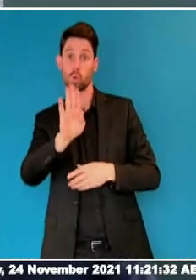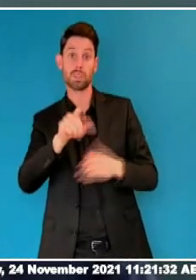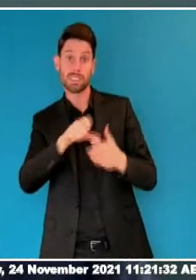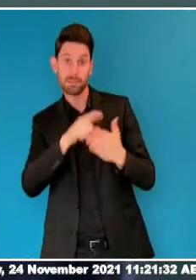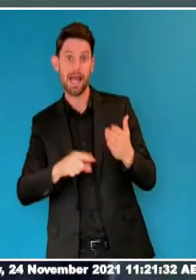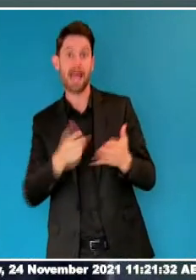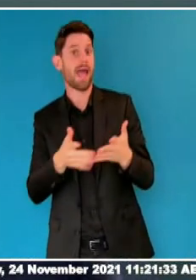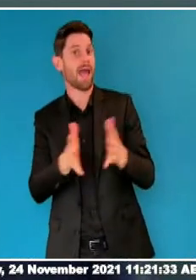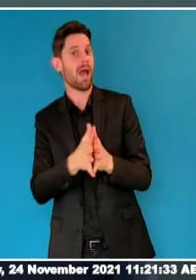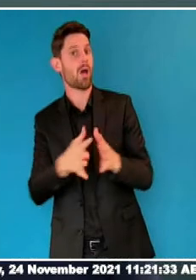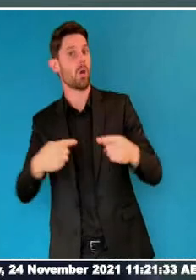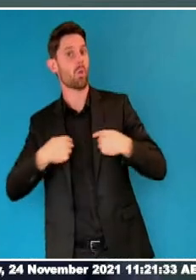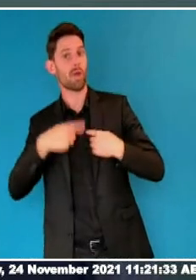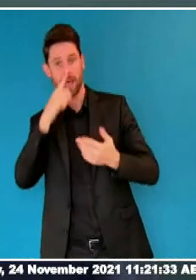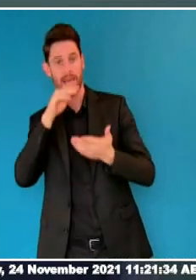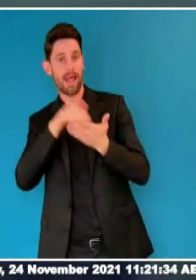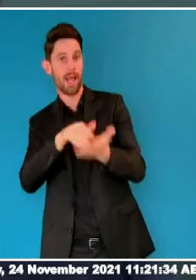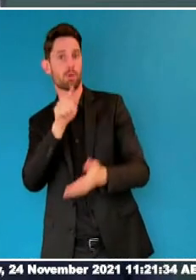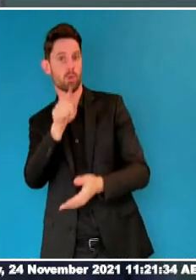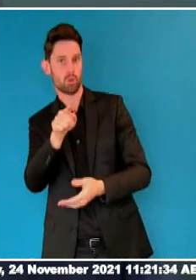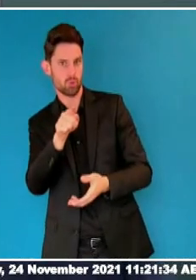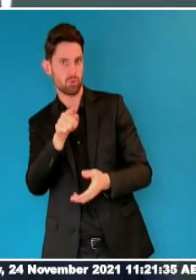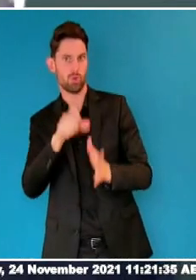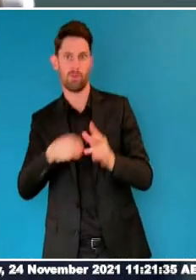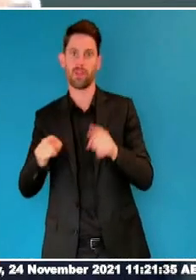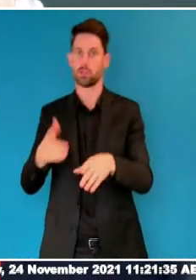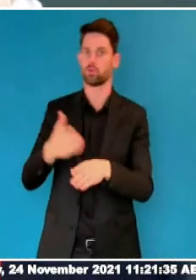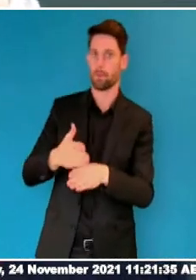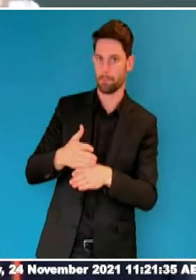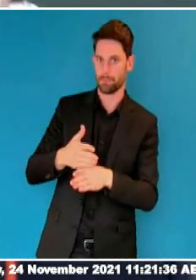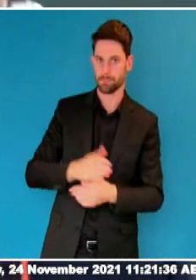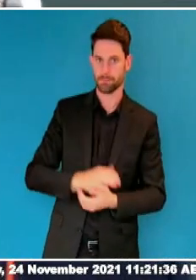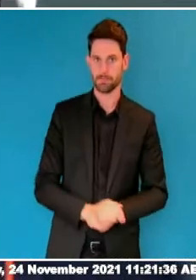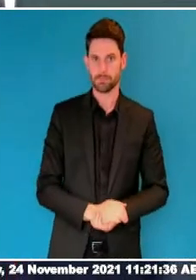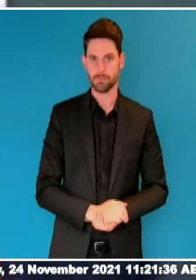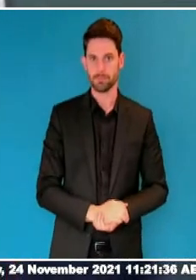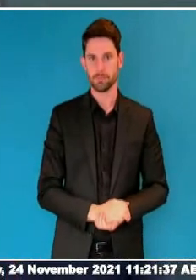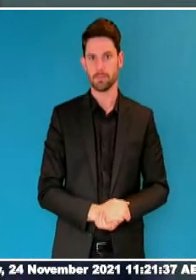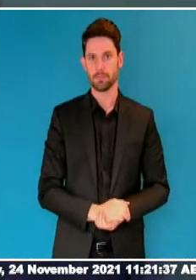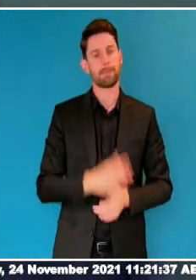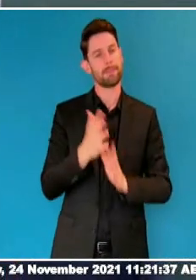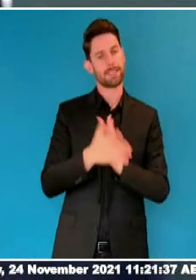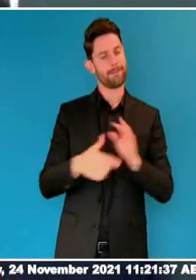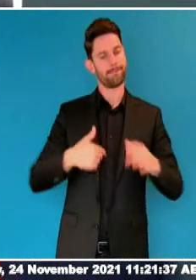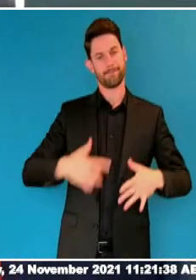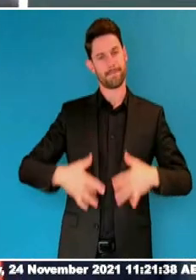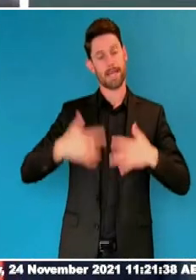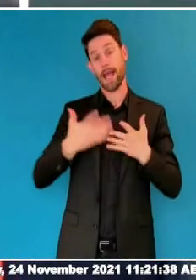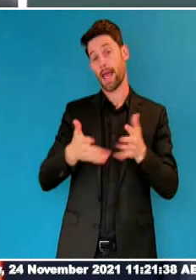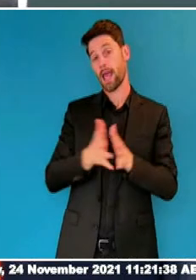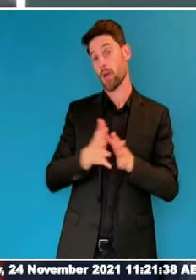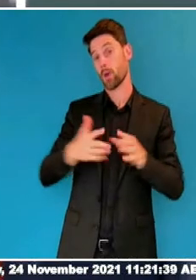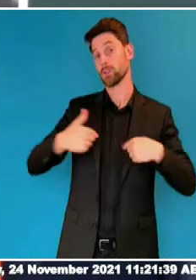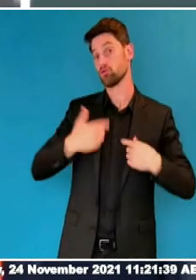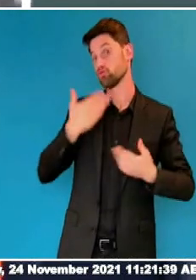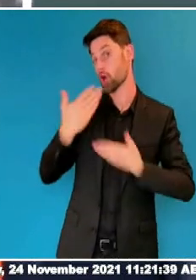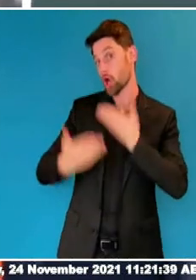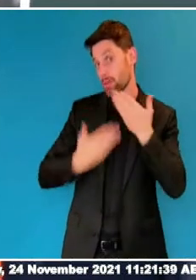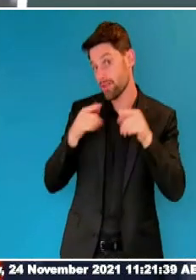performing the role." I believe it's written in a way that is trying to